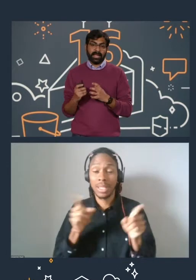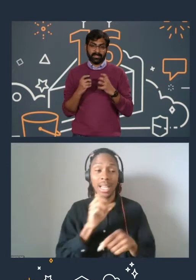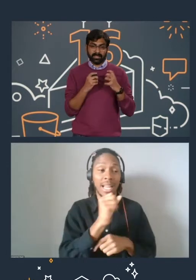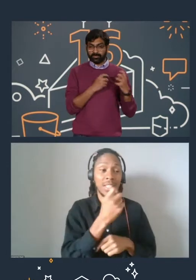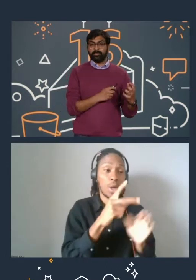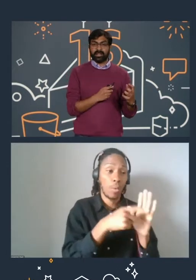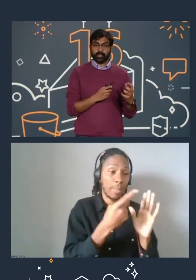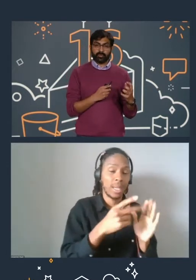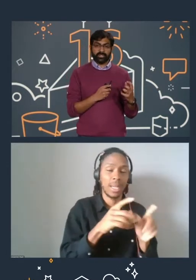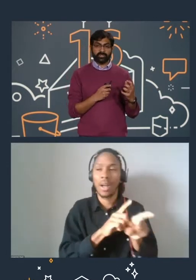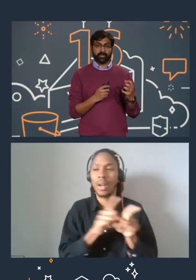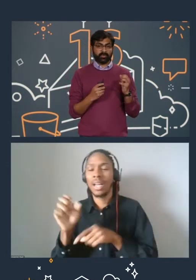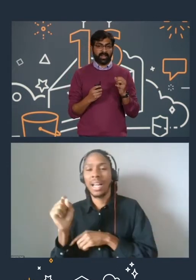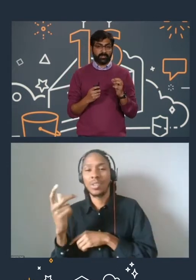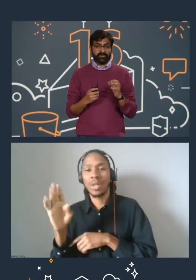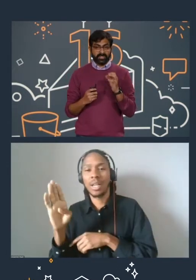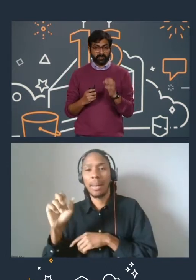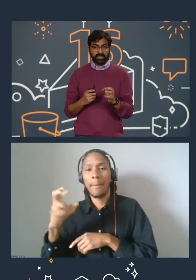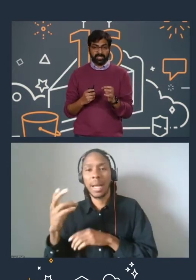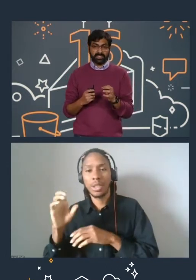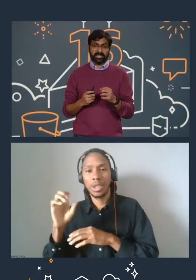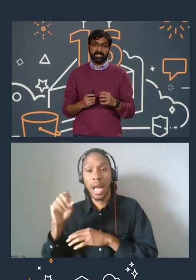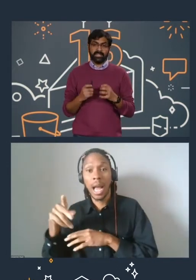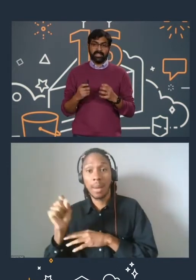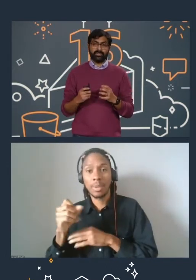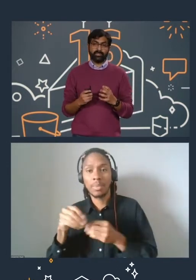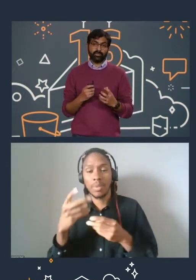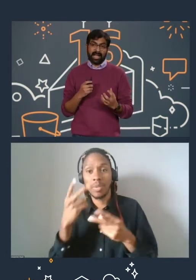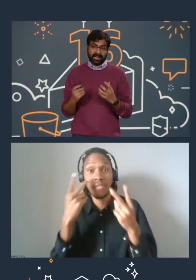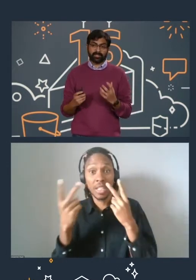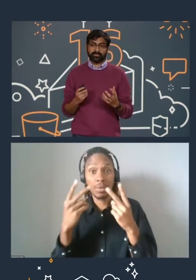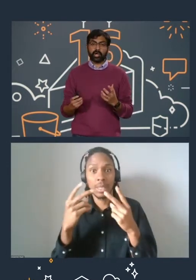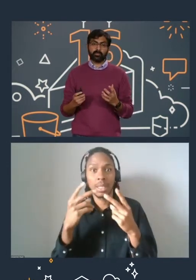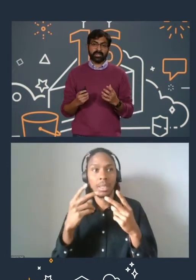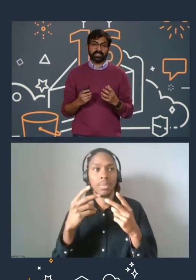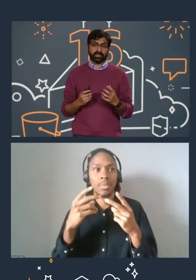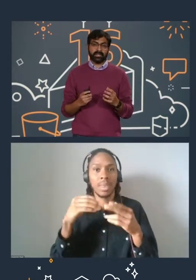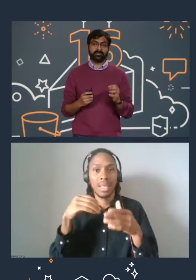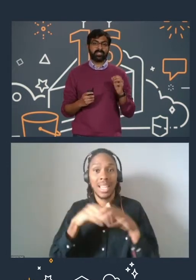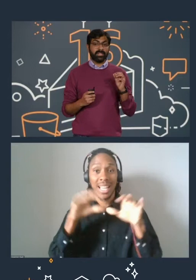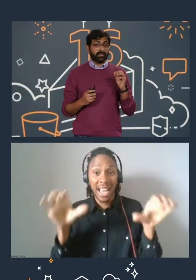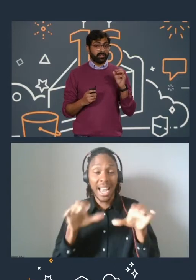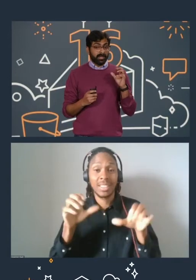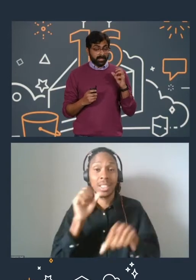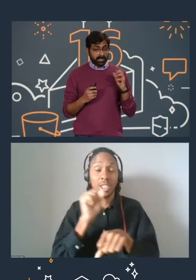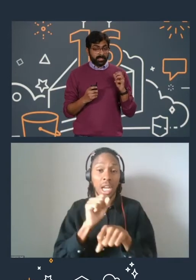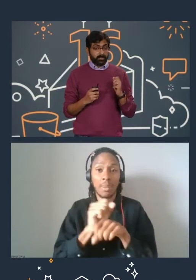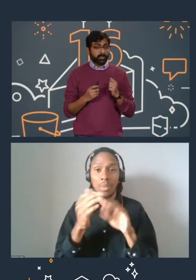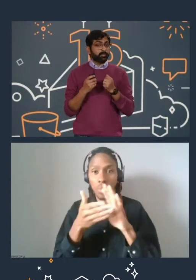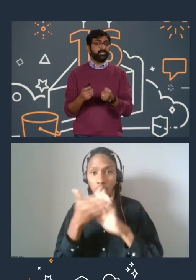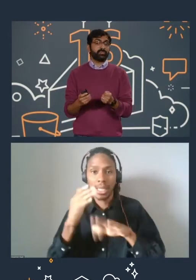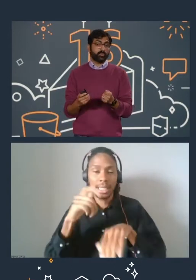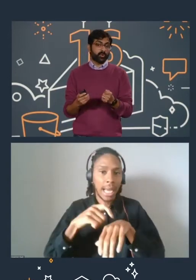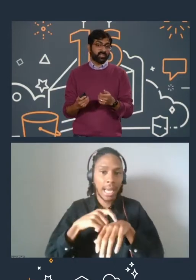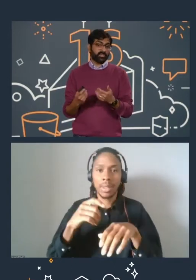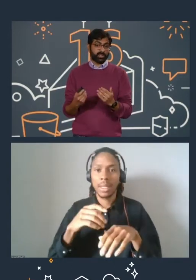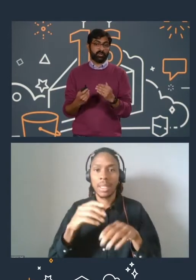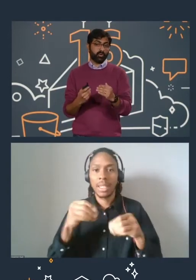and S3 batch operations to provide you visibility into active job running times, it gives you a completion report that you can go